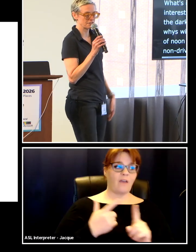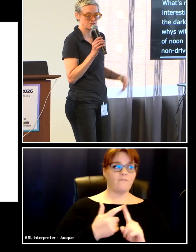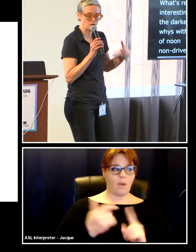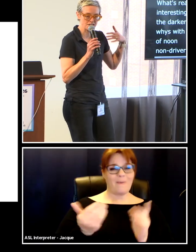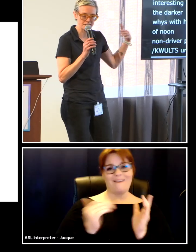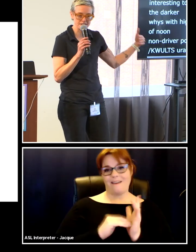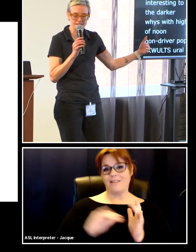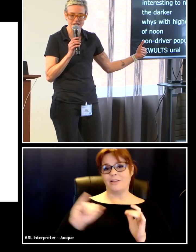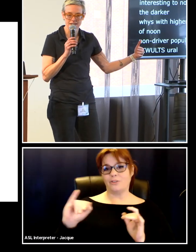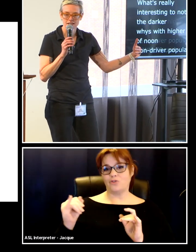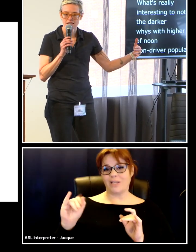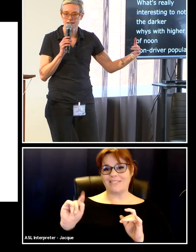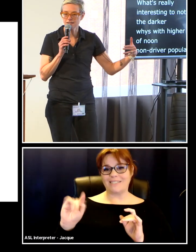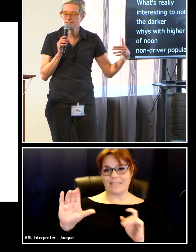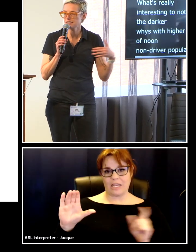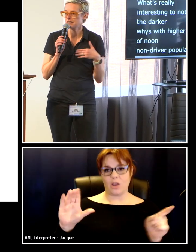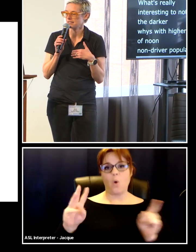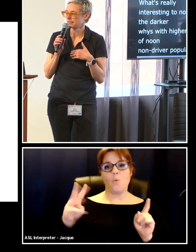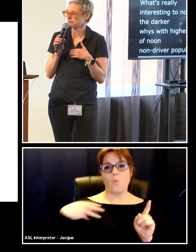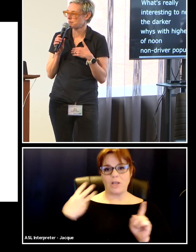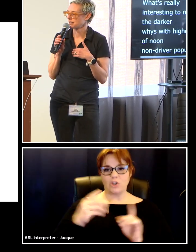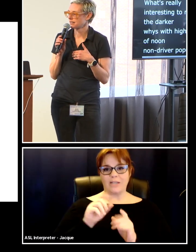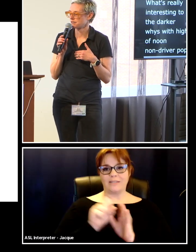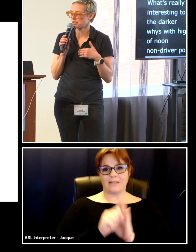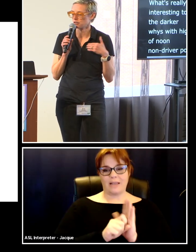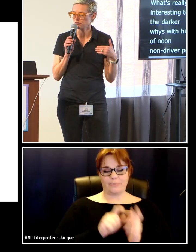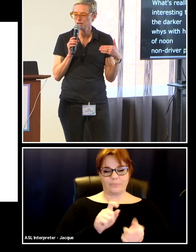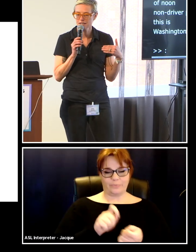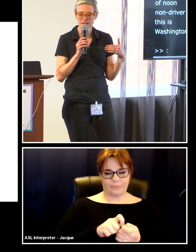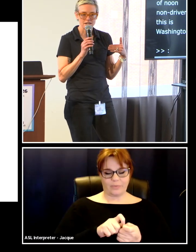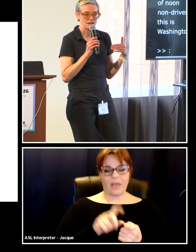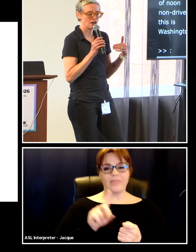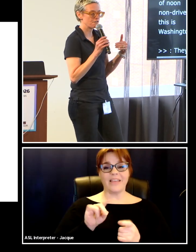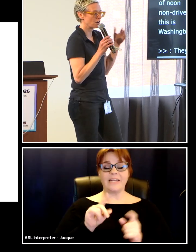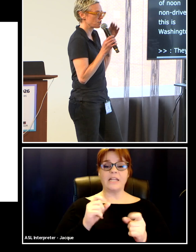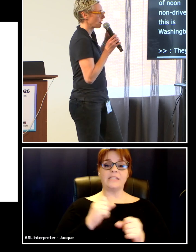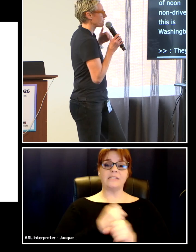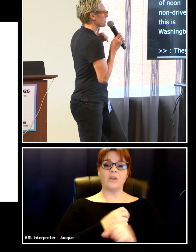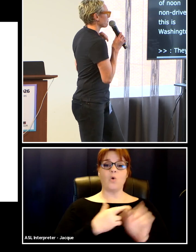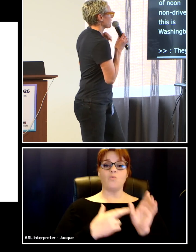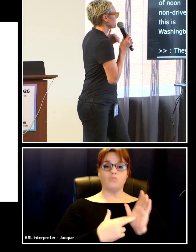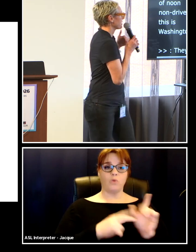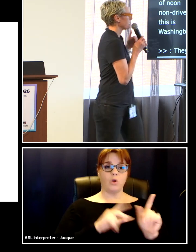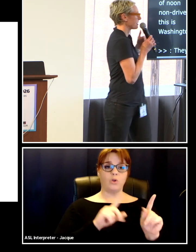this is Washington state. They did a statistically representative survey of non-drivers in Washington